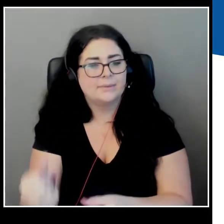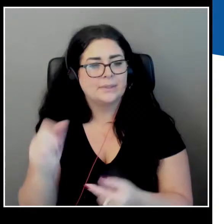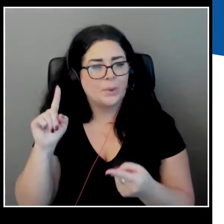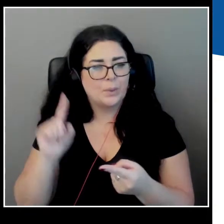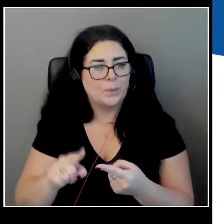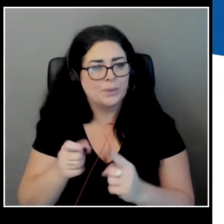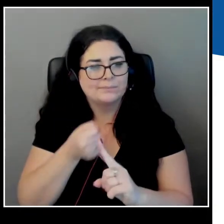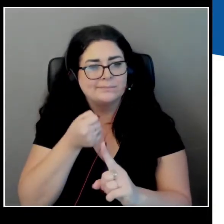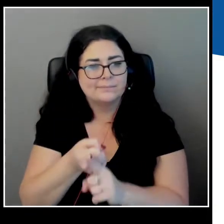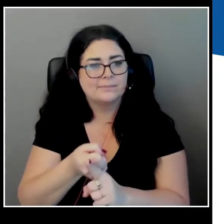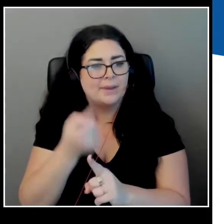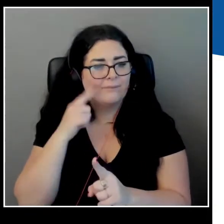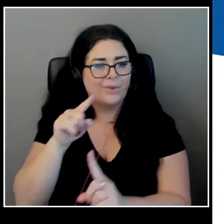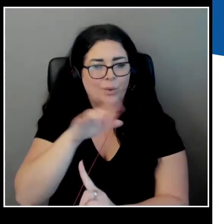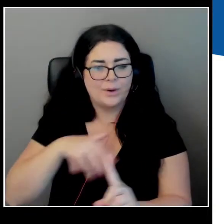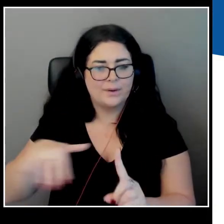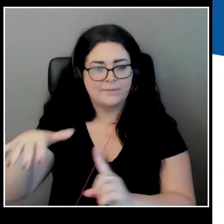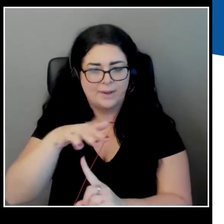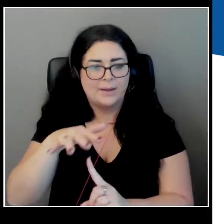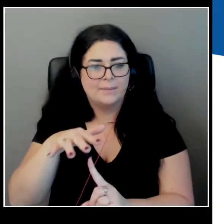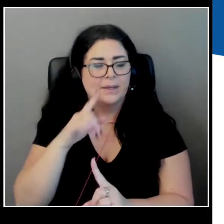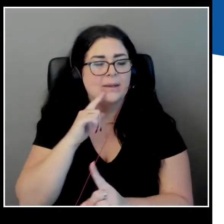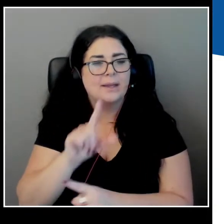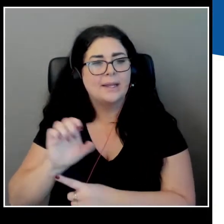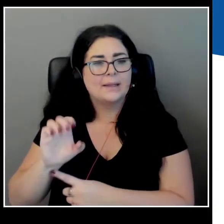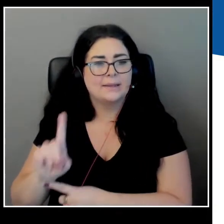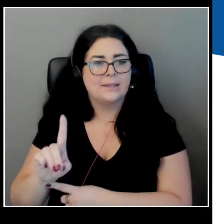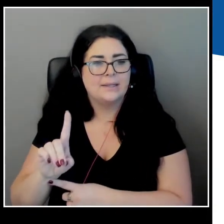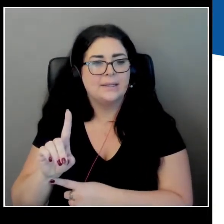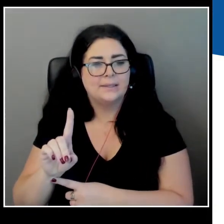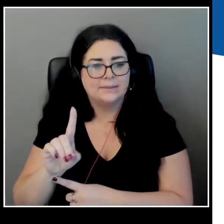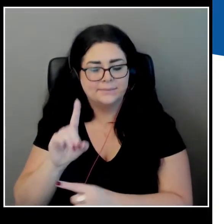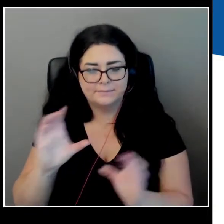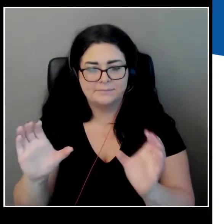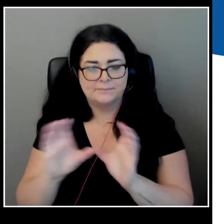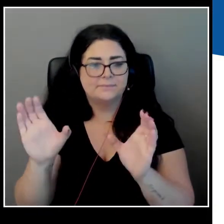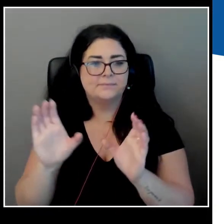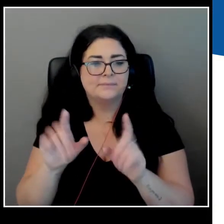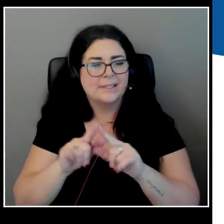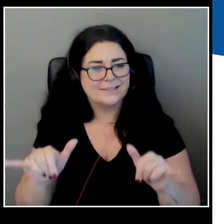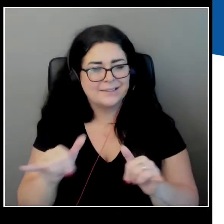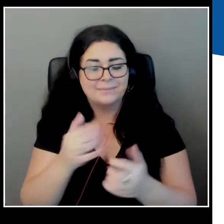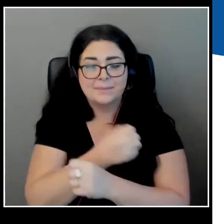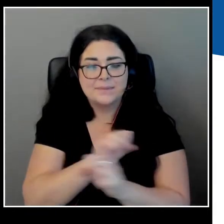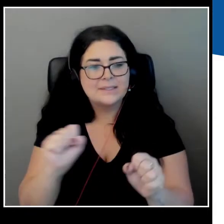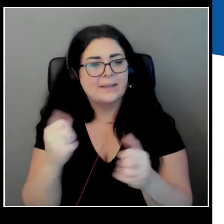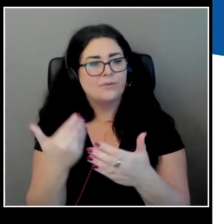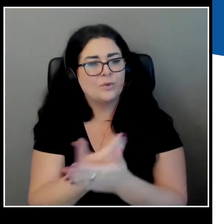LEED certification as well as being a safe, modern, and accessibly facility for our team.